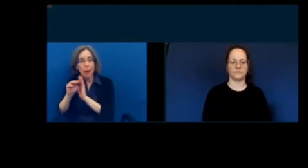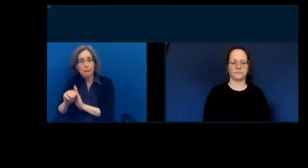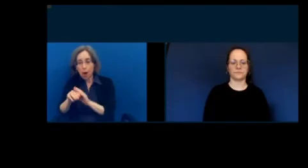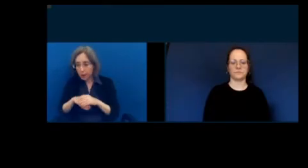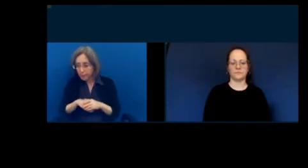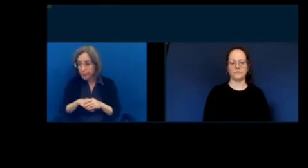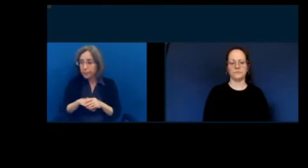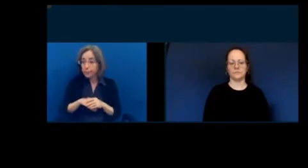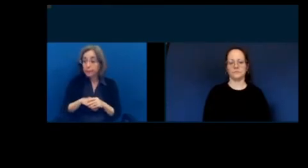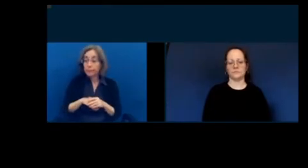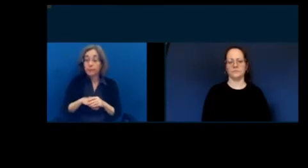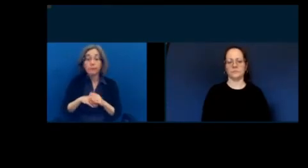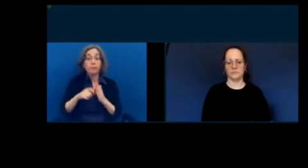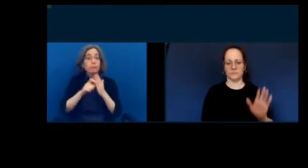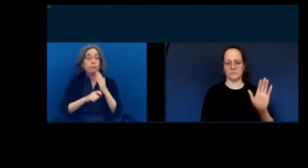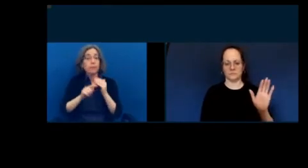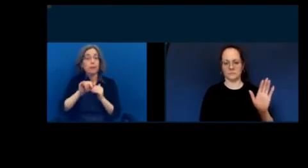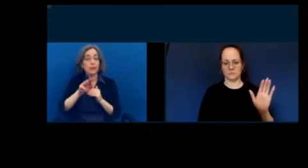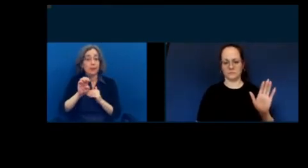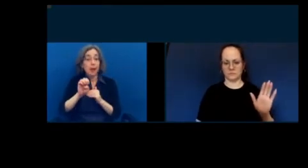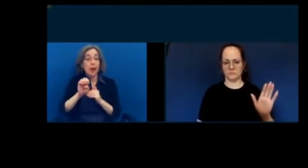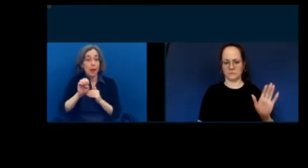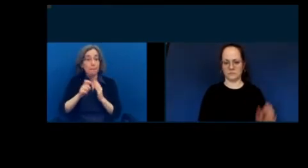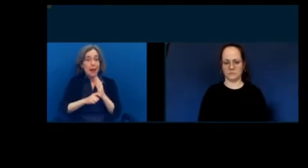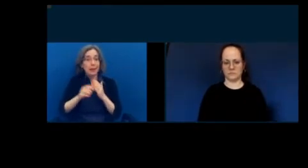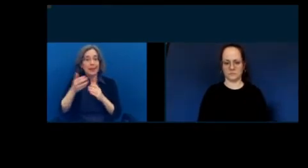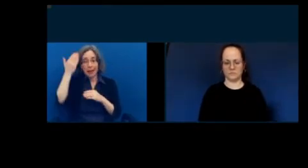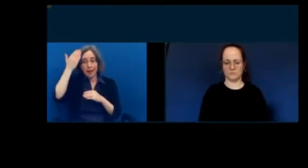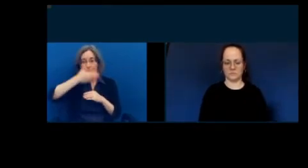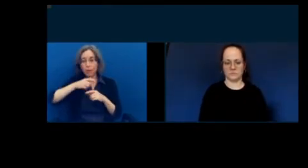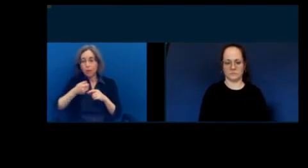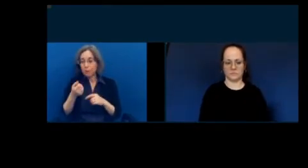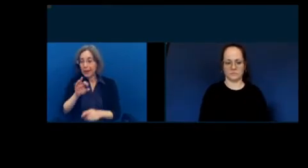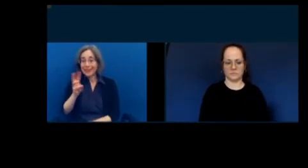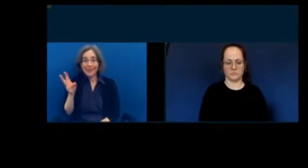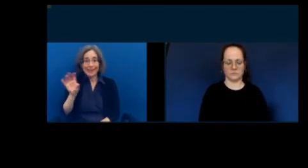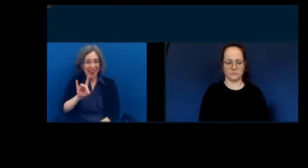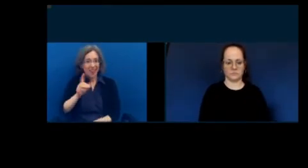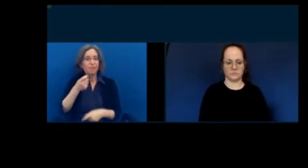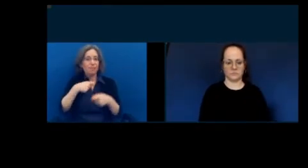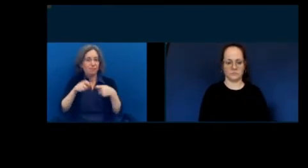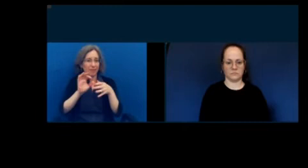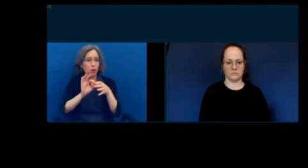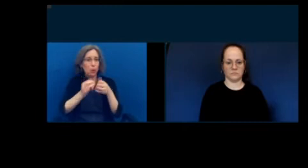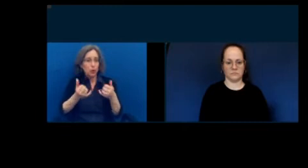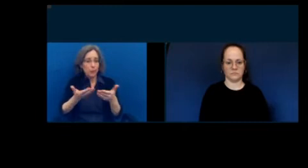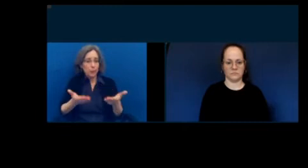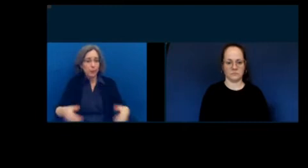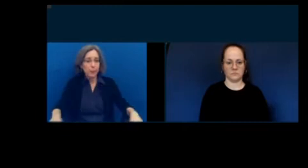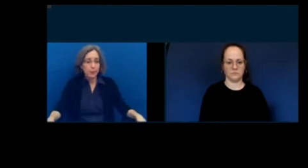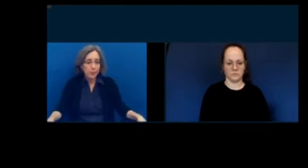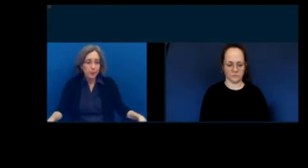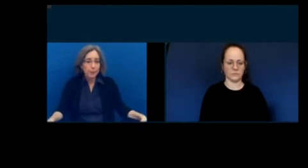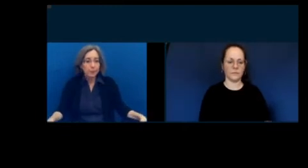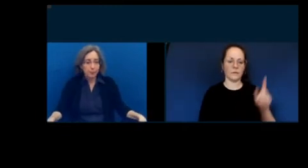THAT MARKED THE FIRST TEST TUBE BABY LUIS BROWN DESPITE SHE CAME FROM FEMALE AND MALE PARENTS THE